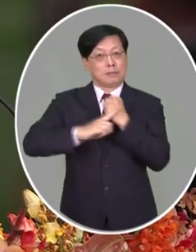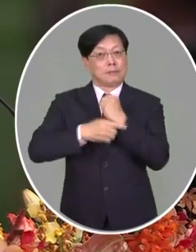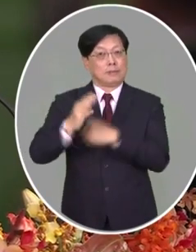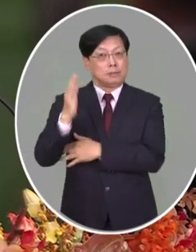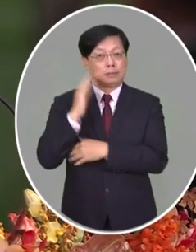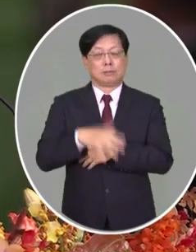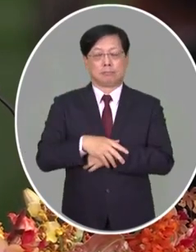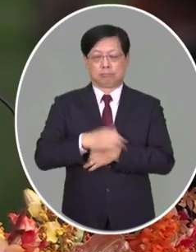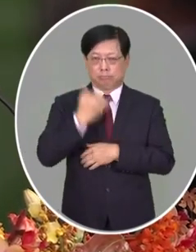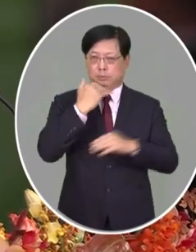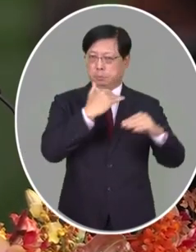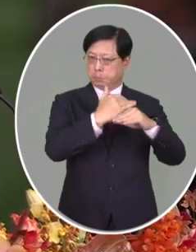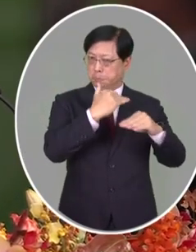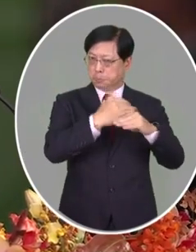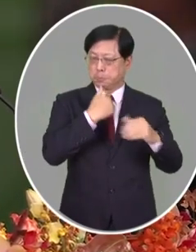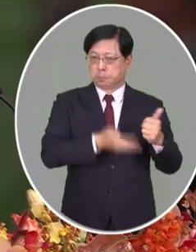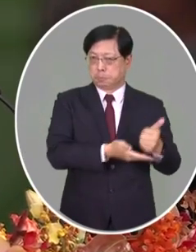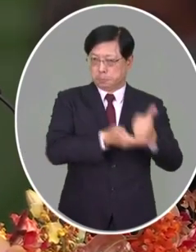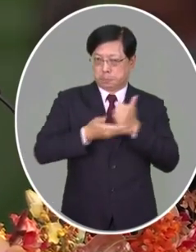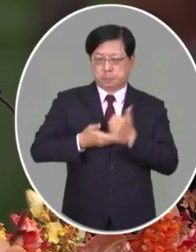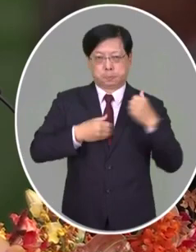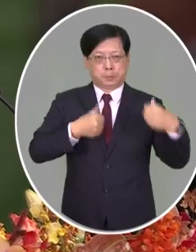in dealing with the issue. Under the principle of equal dignity,